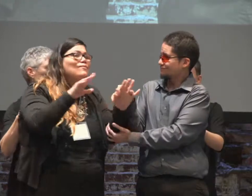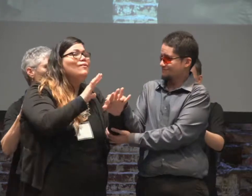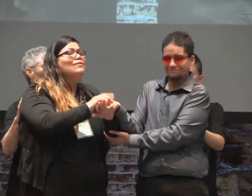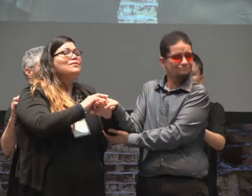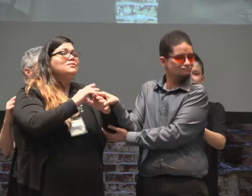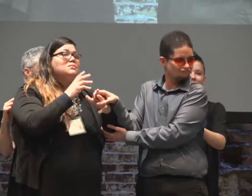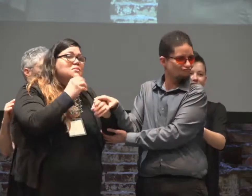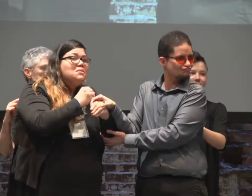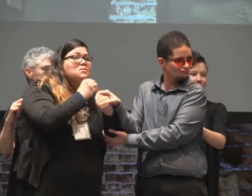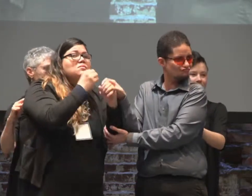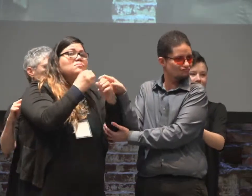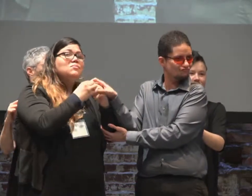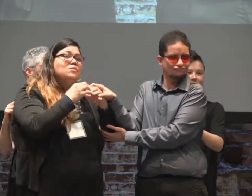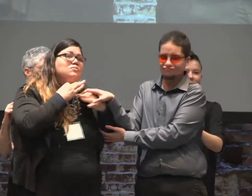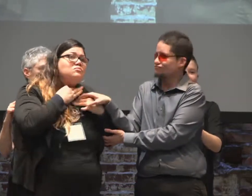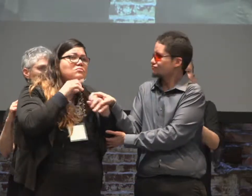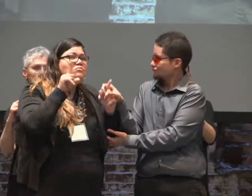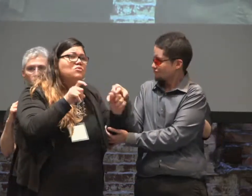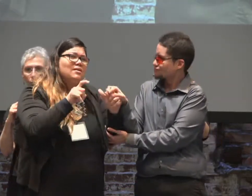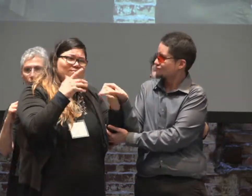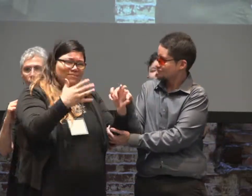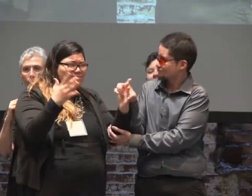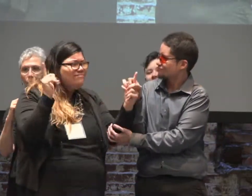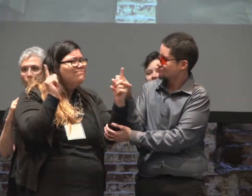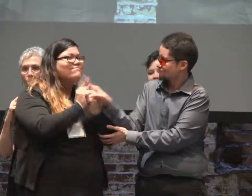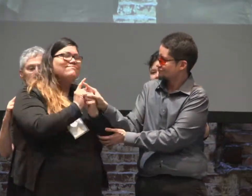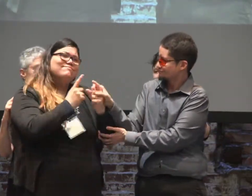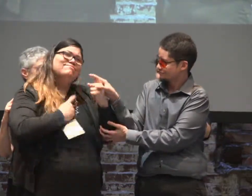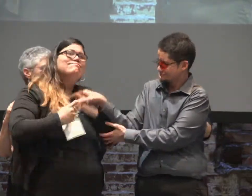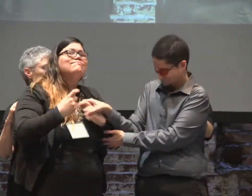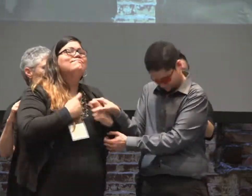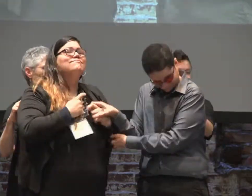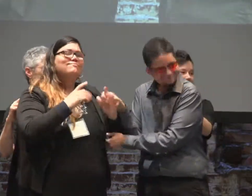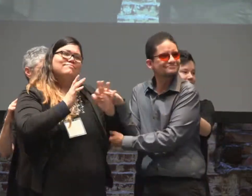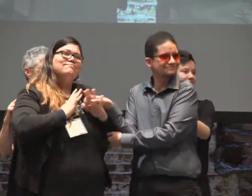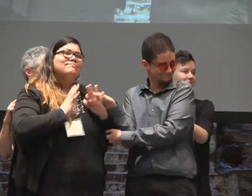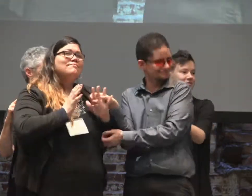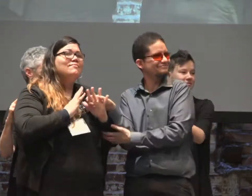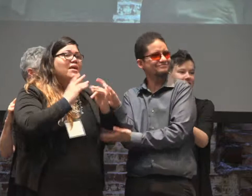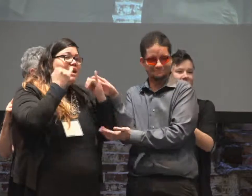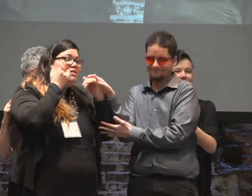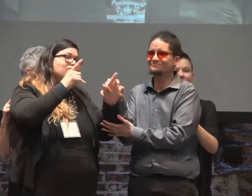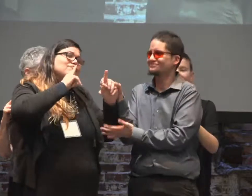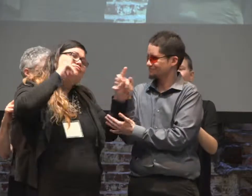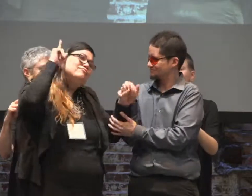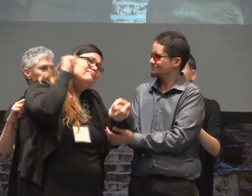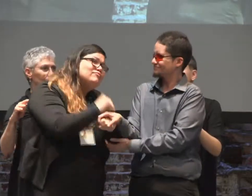that someone else is into the conversation. [Yash Interpreter] And we don't mean to overwhelm you at all, we're open to questions,